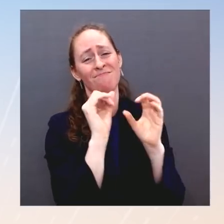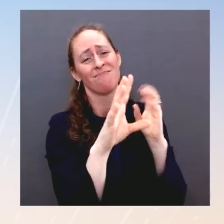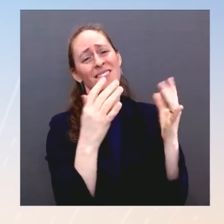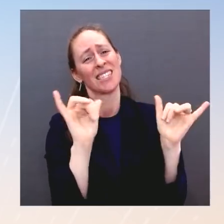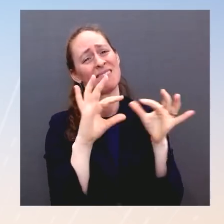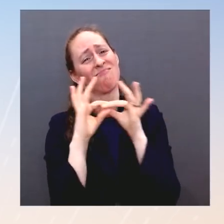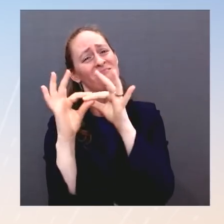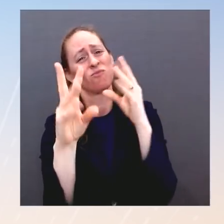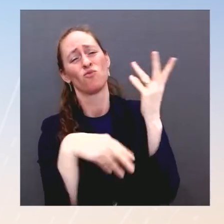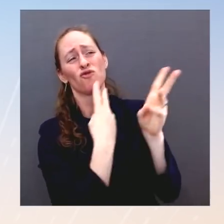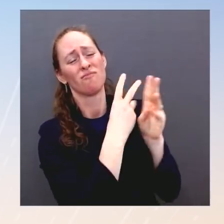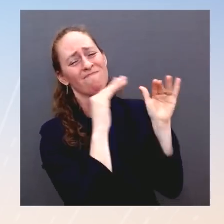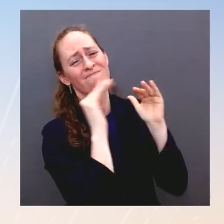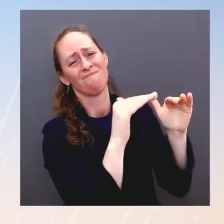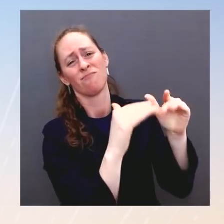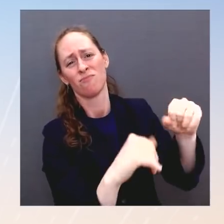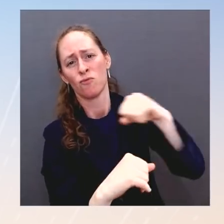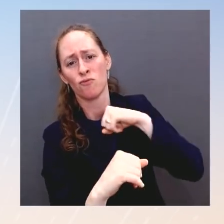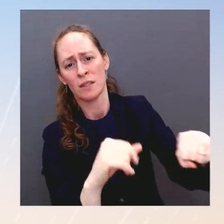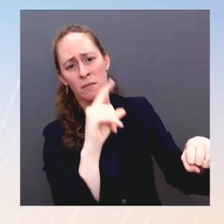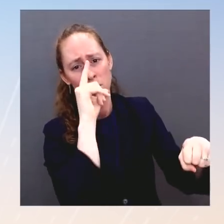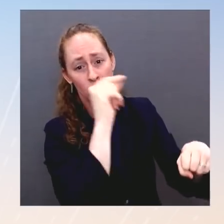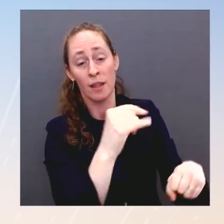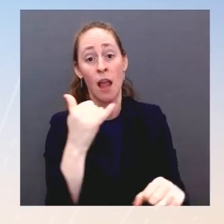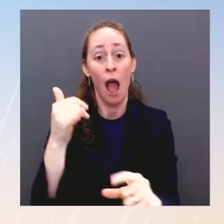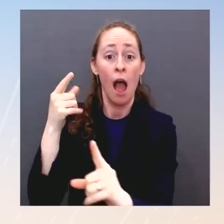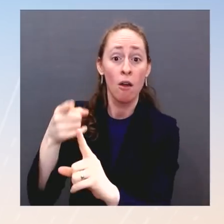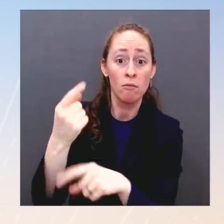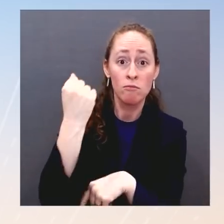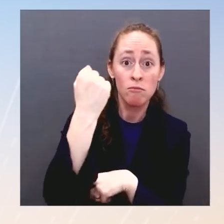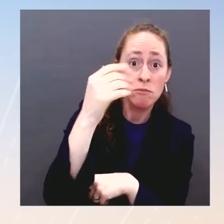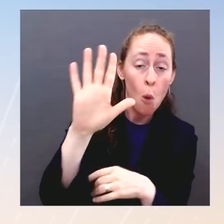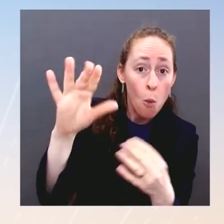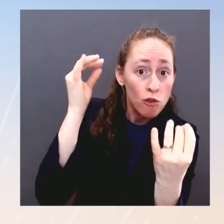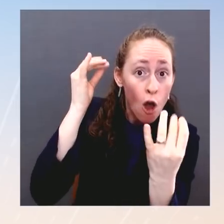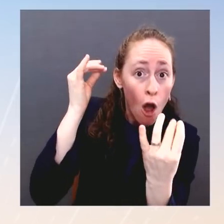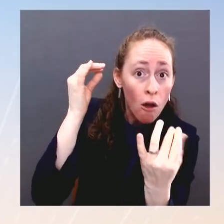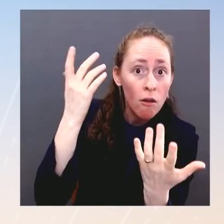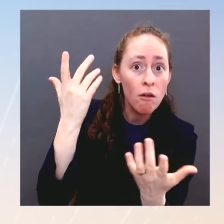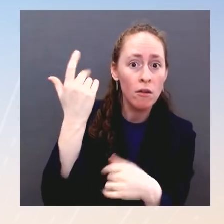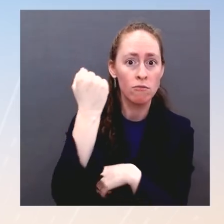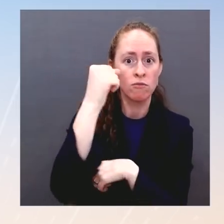I think we would say that we are -- we are amazed by your courage -- your remarkable courage